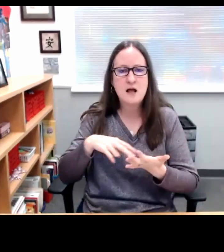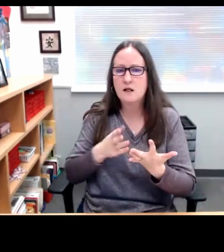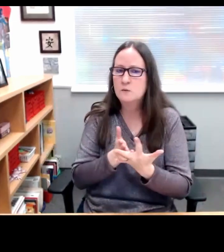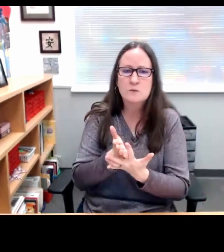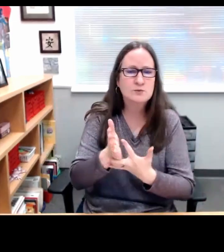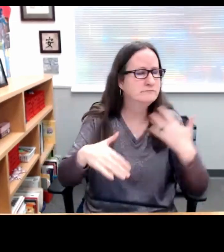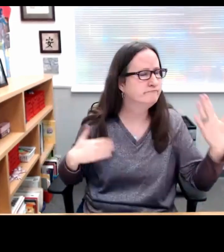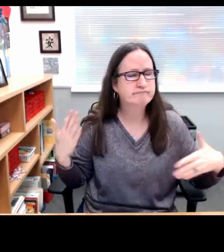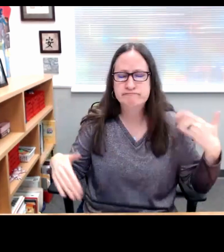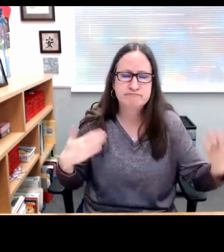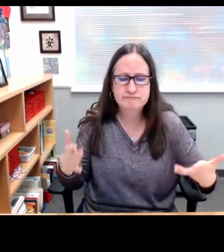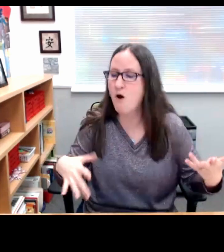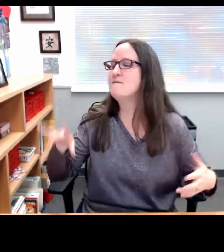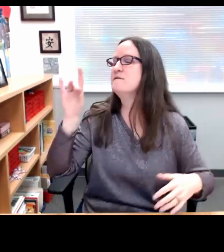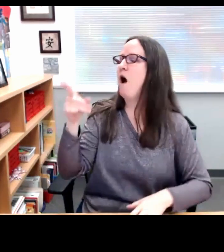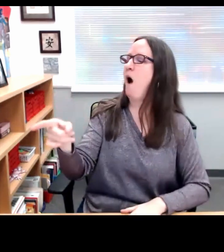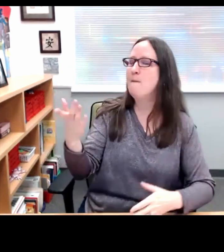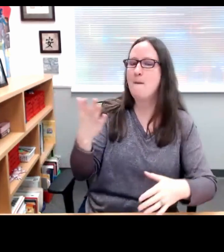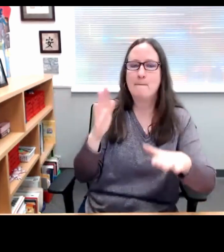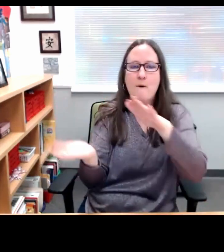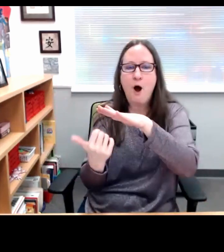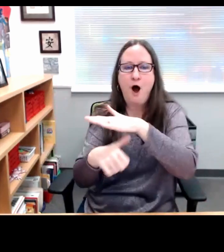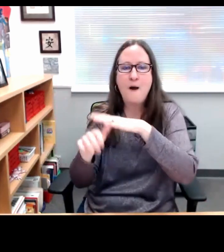I'm going to be like that, that these little setbacks aren't a big deal.